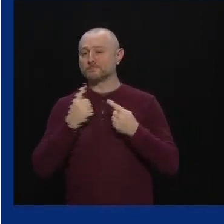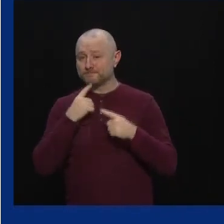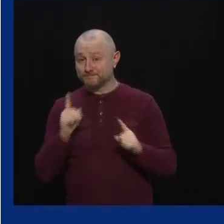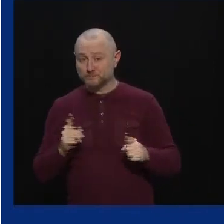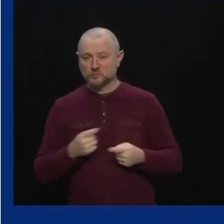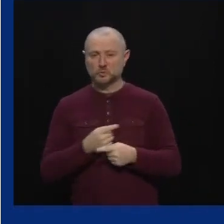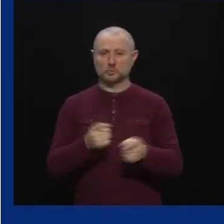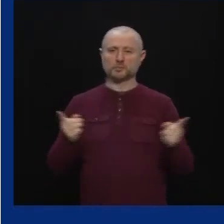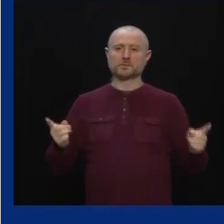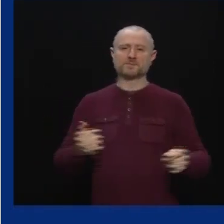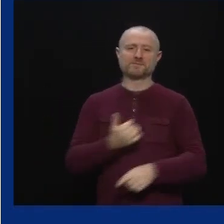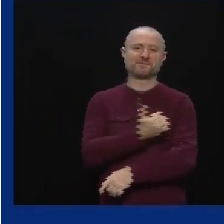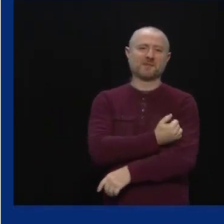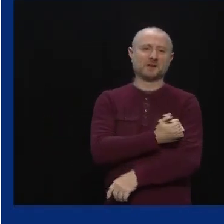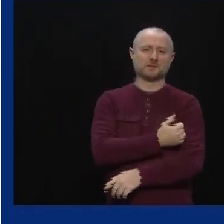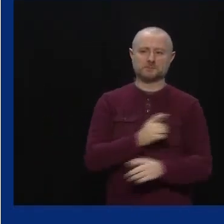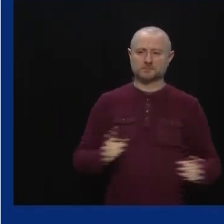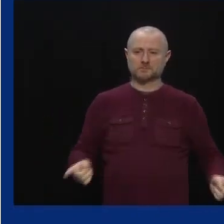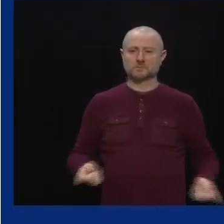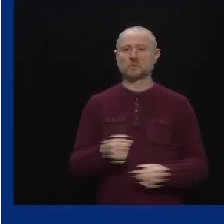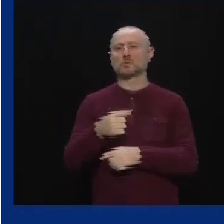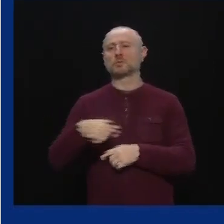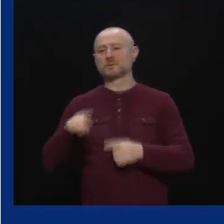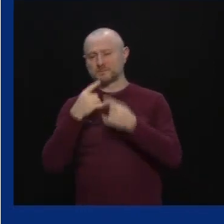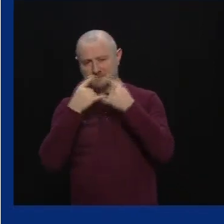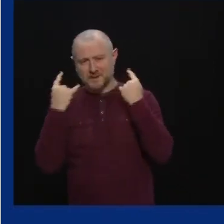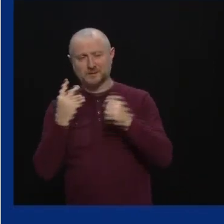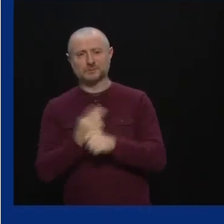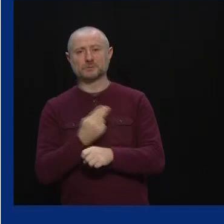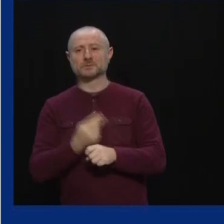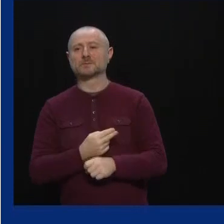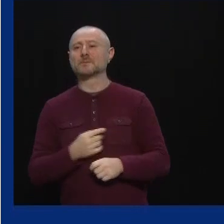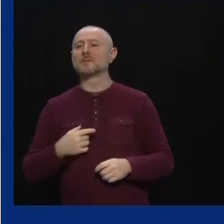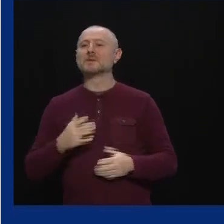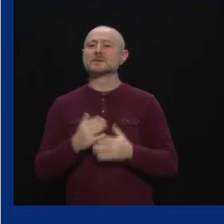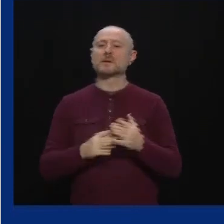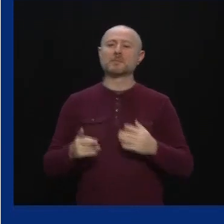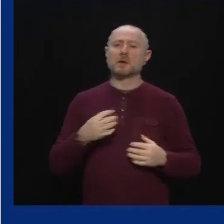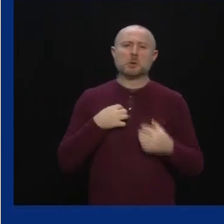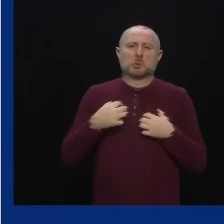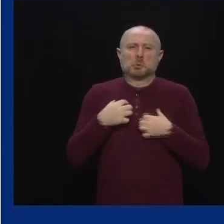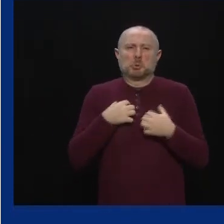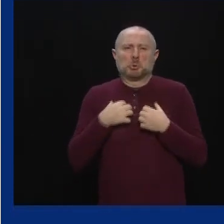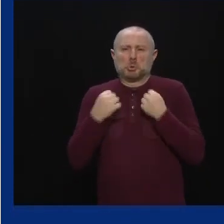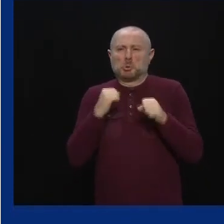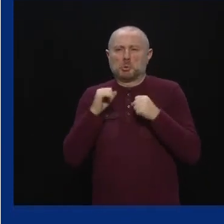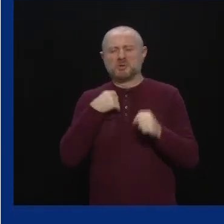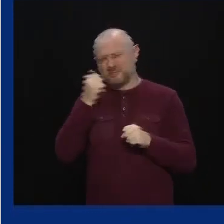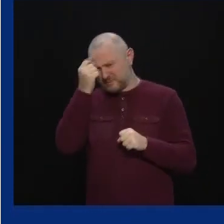WITH US THROUGH 2020, 2021, HOPEFULLY NOT TOO MUCH OF 2022. AND IT'S BECAUSE YOU GOT